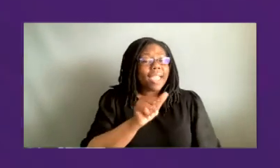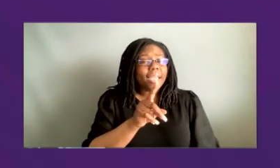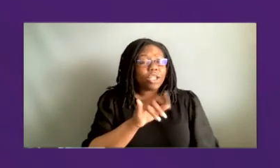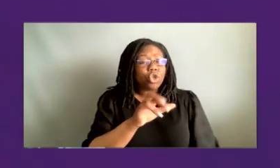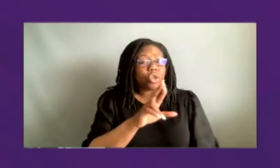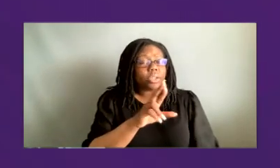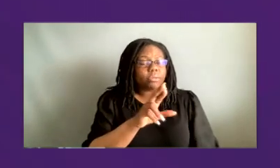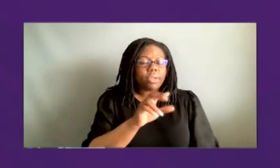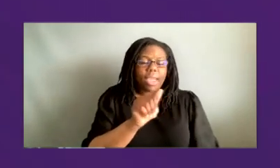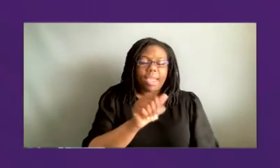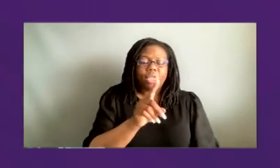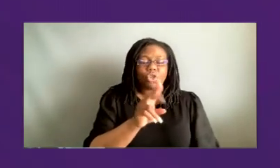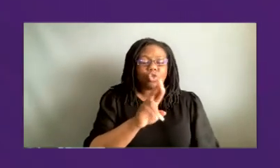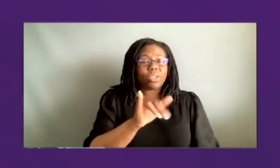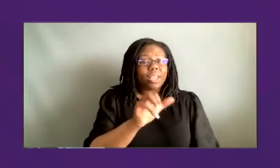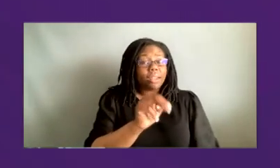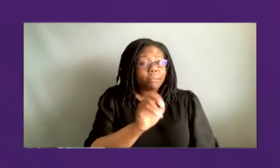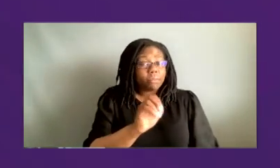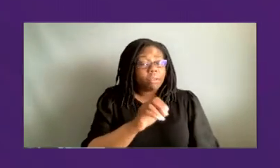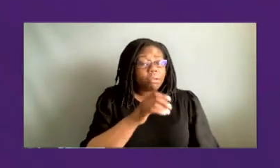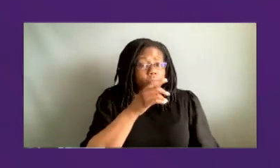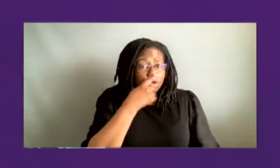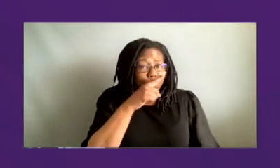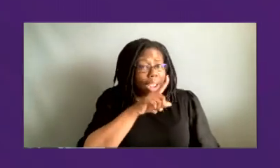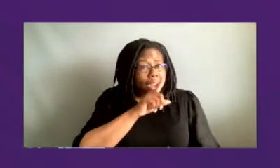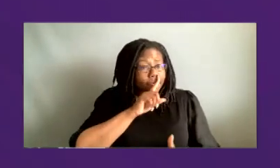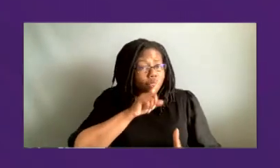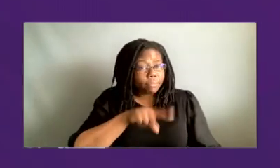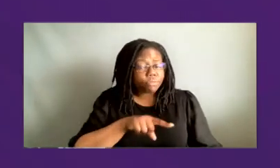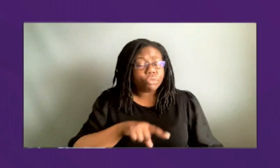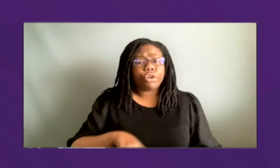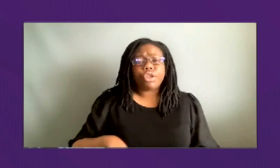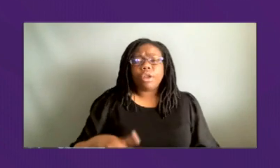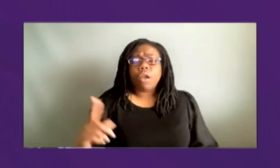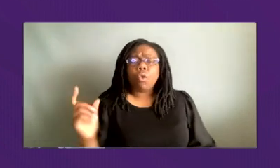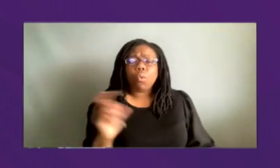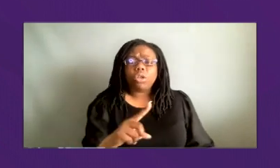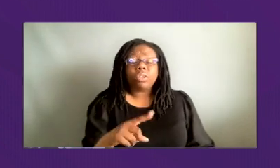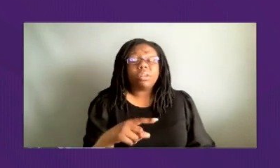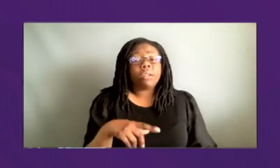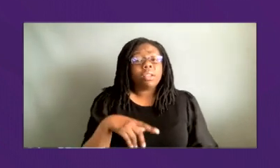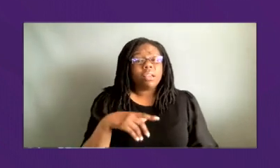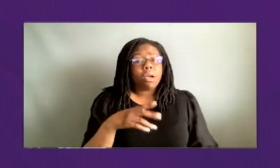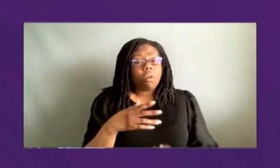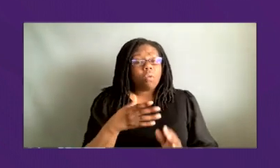Is there a recommended age or maturity level that teachers should sort of focus in on when